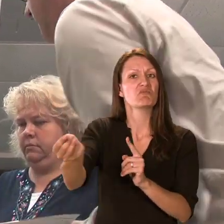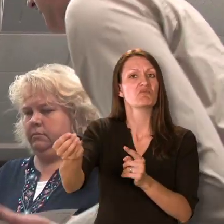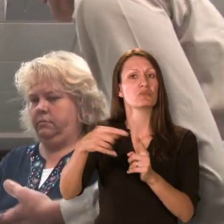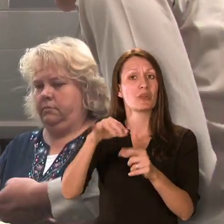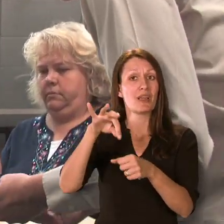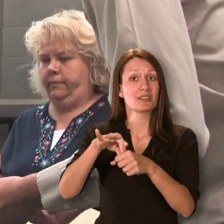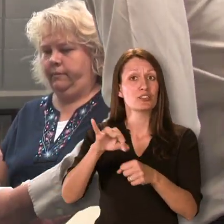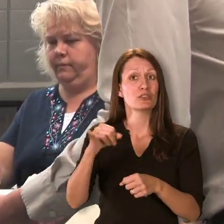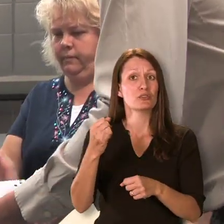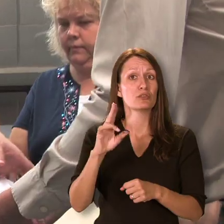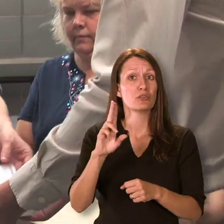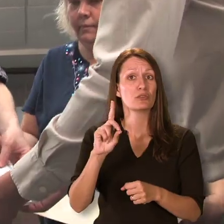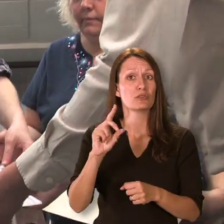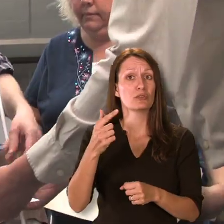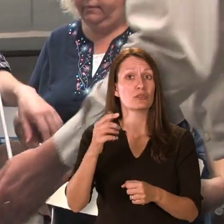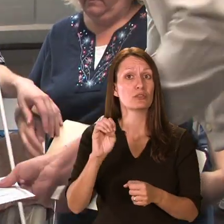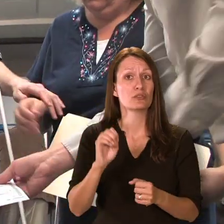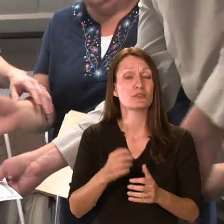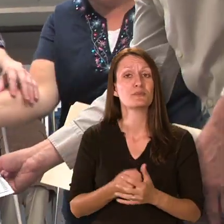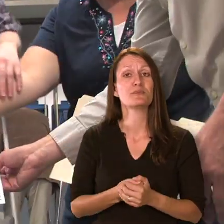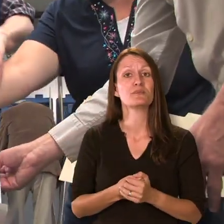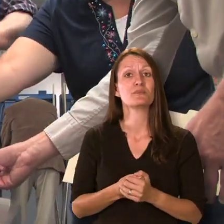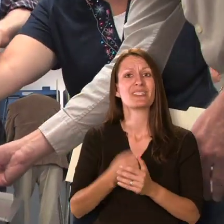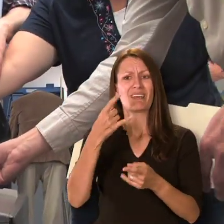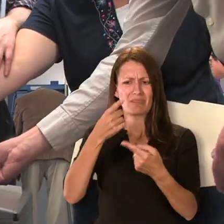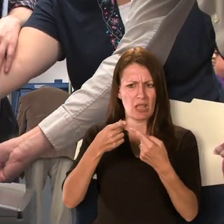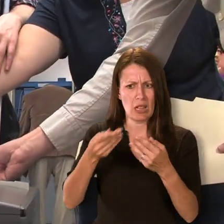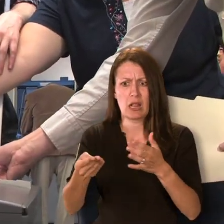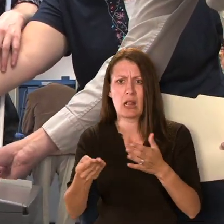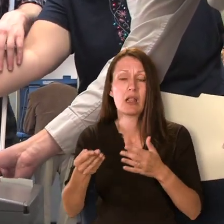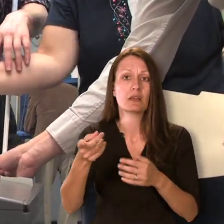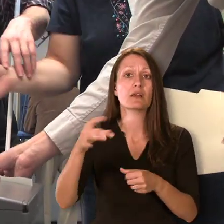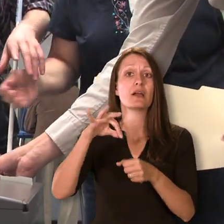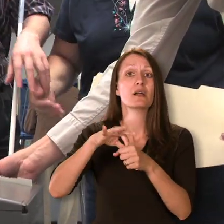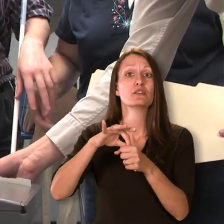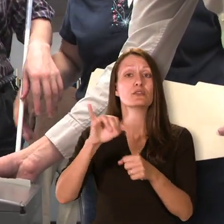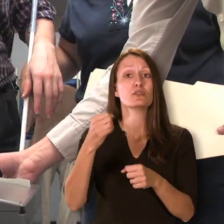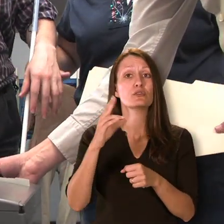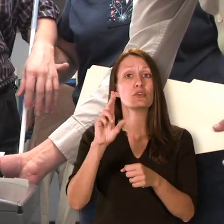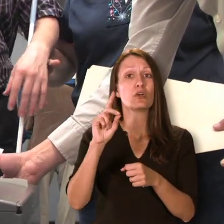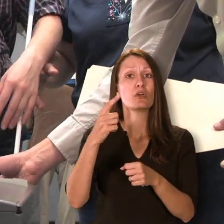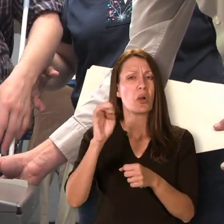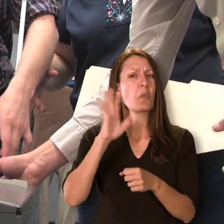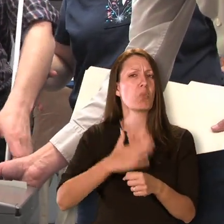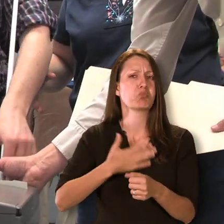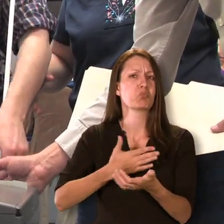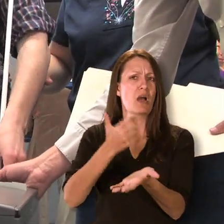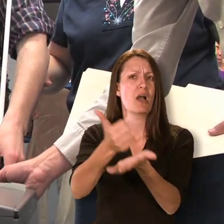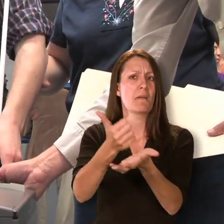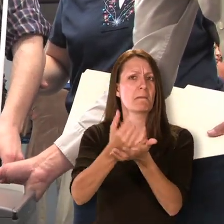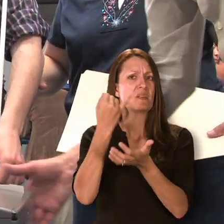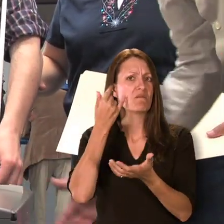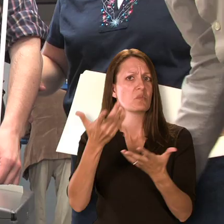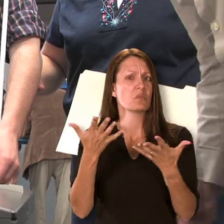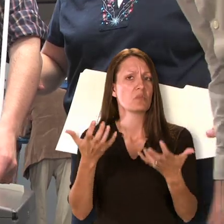give it to an Election Judge. The Election Judge can help you if you need it.